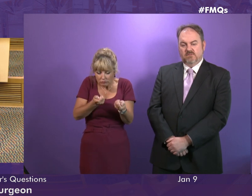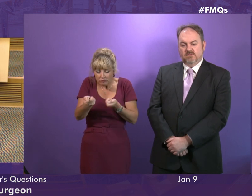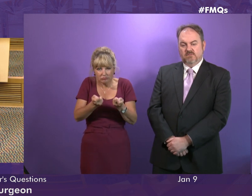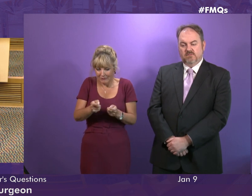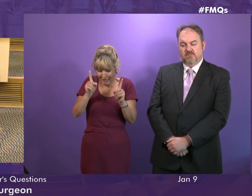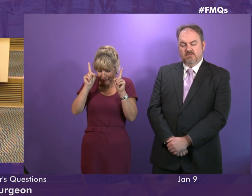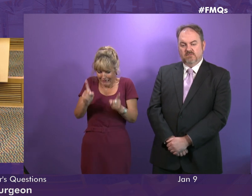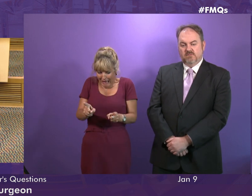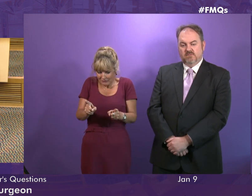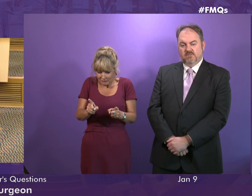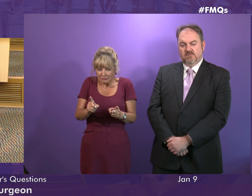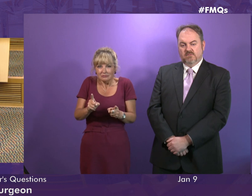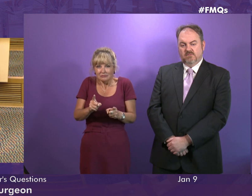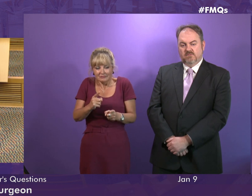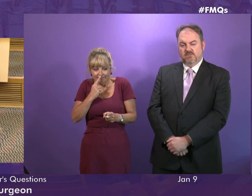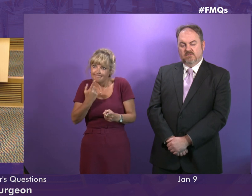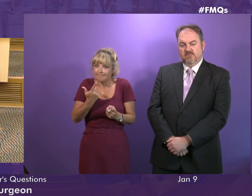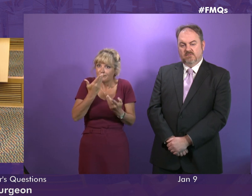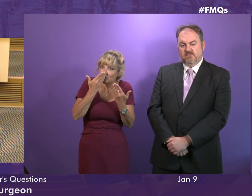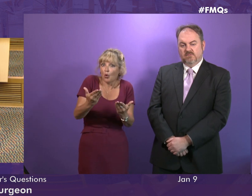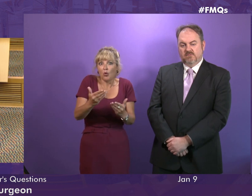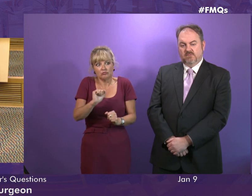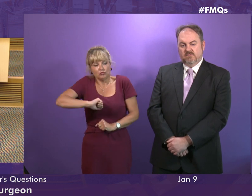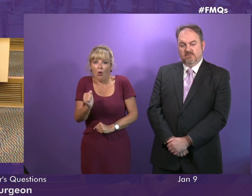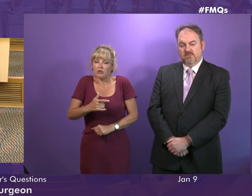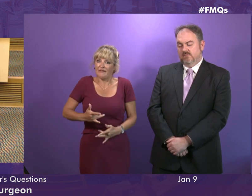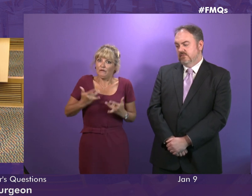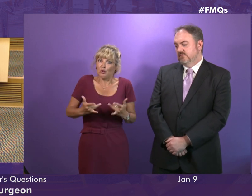in Scotland. The lesson that I take from that is that people of Scotland deserve the opportunity